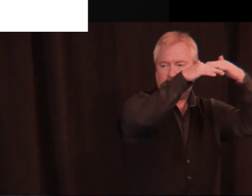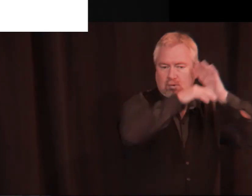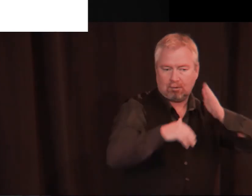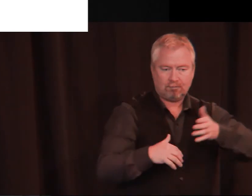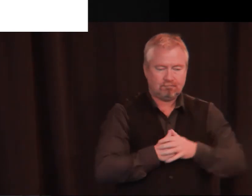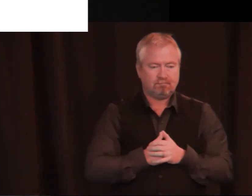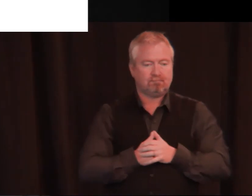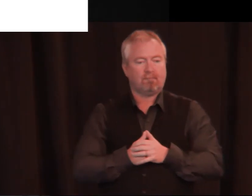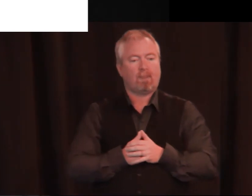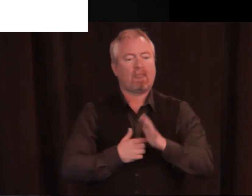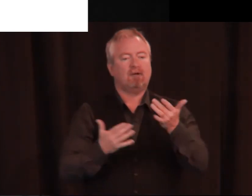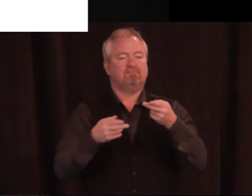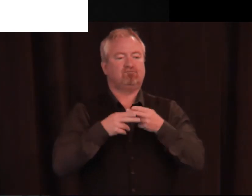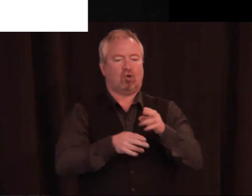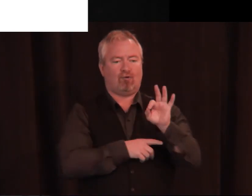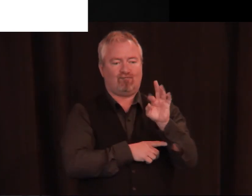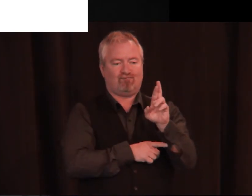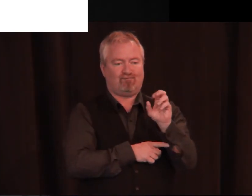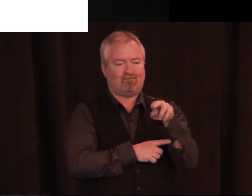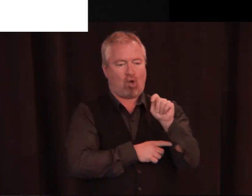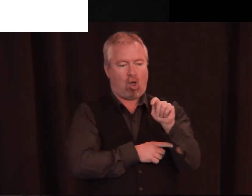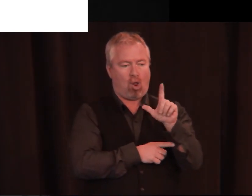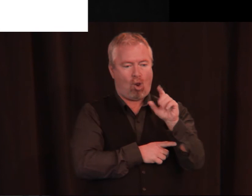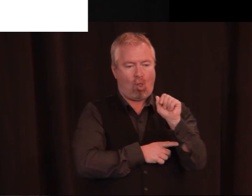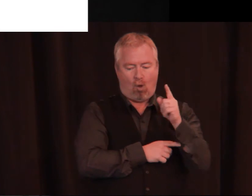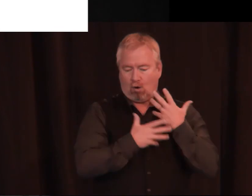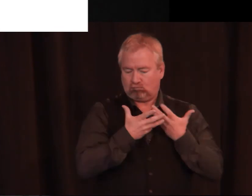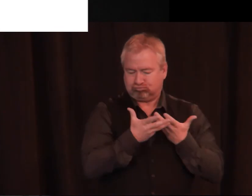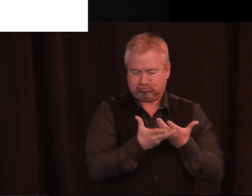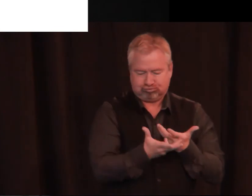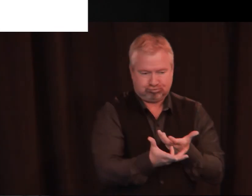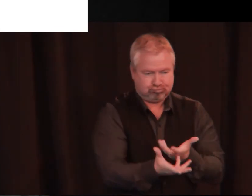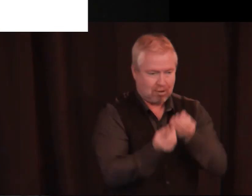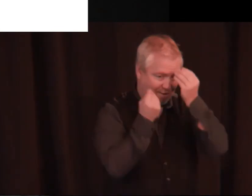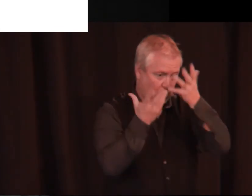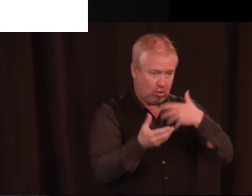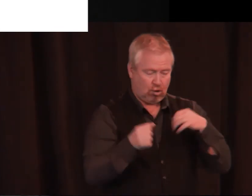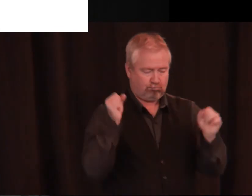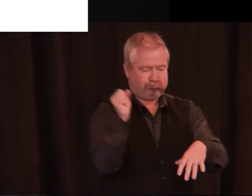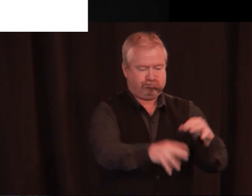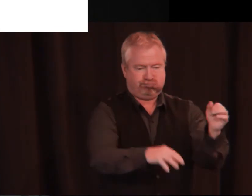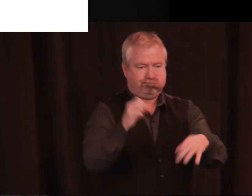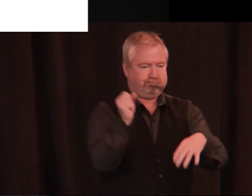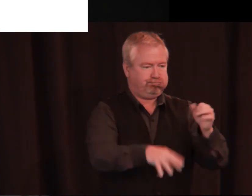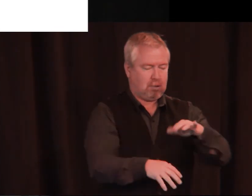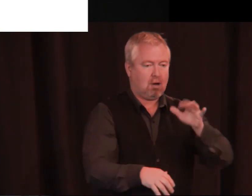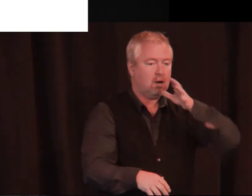trying to provide as much services as possible and involve the parents in those services,